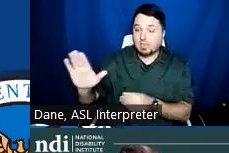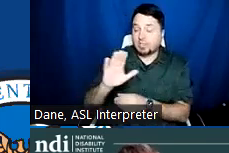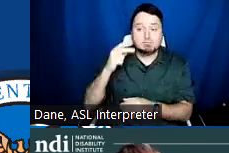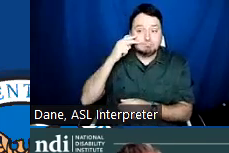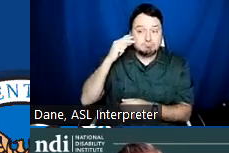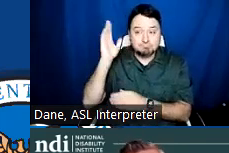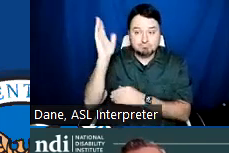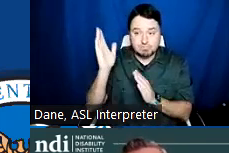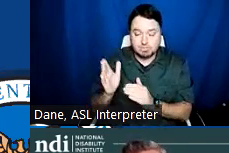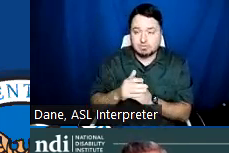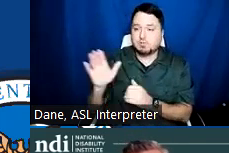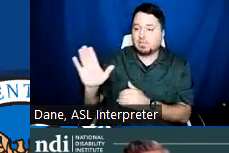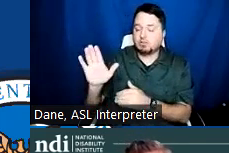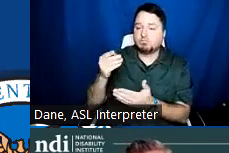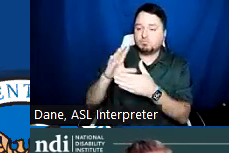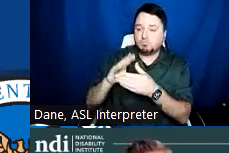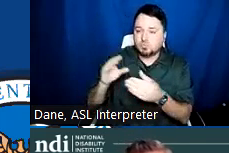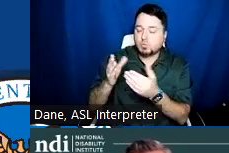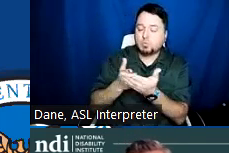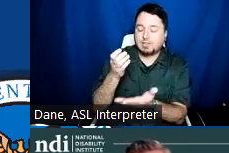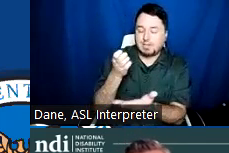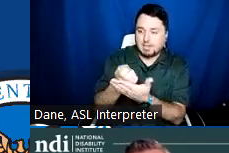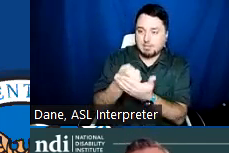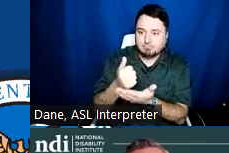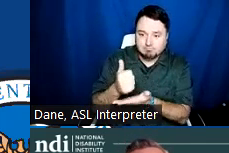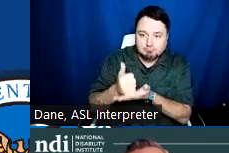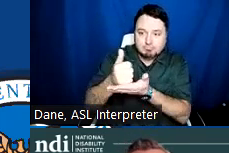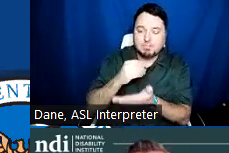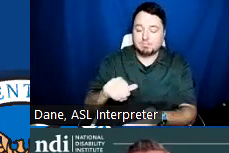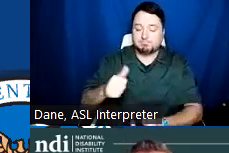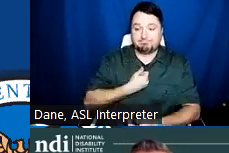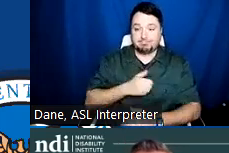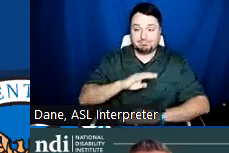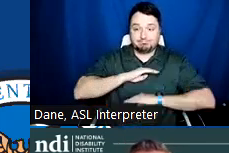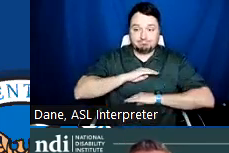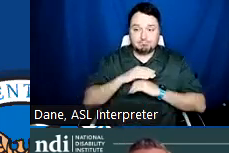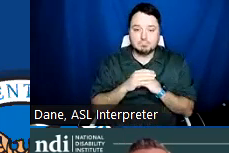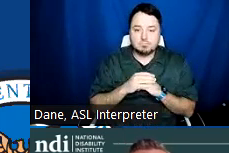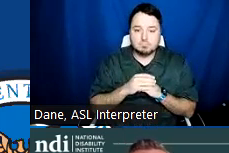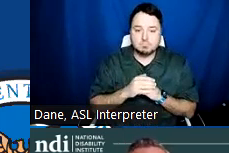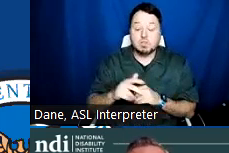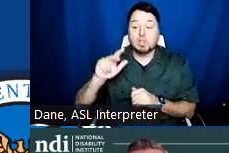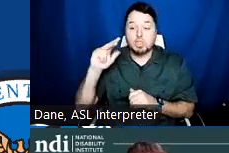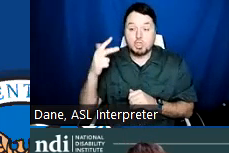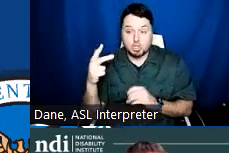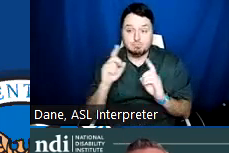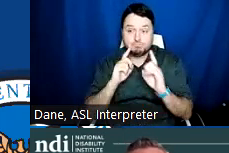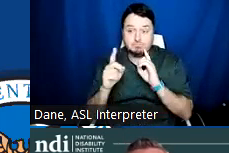to economic advancement and self-sufficiency. The 3rd virtual dialogue is hosted by the Center